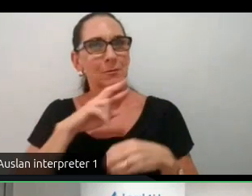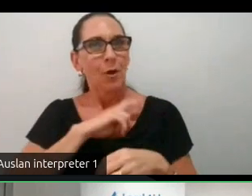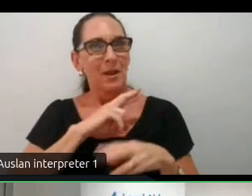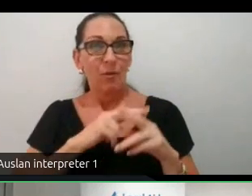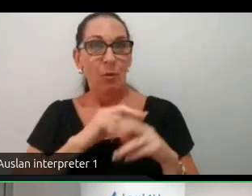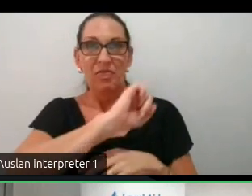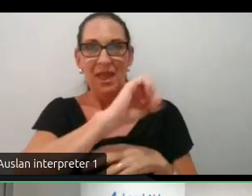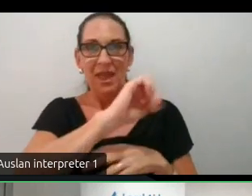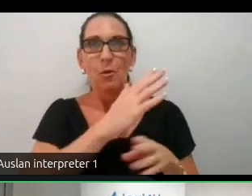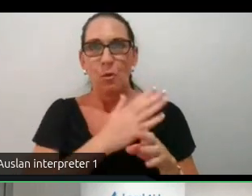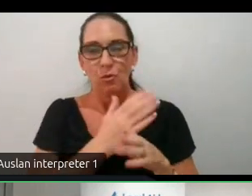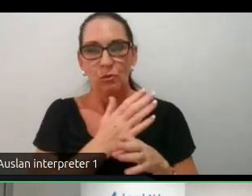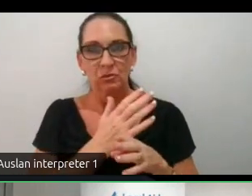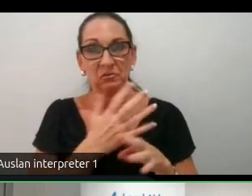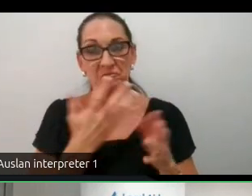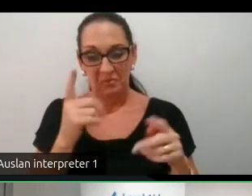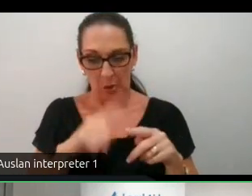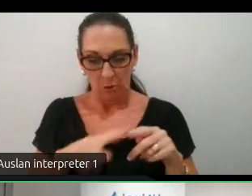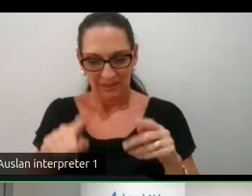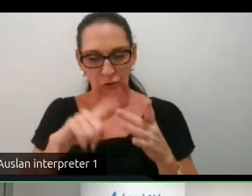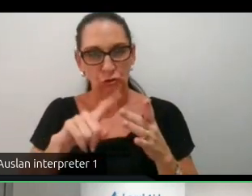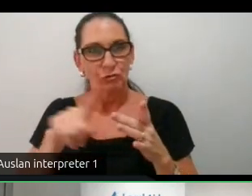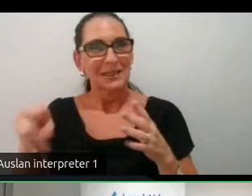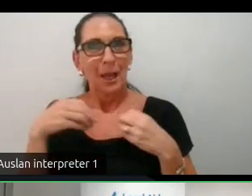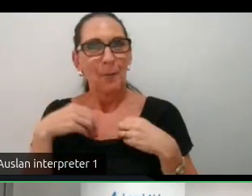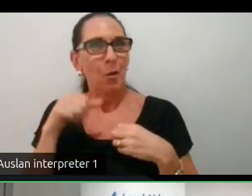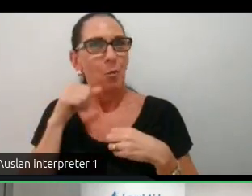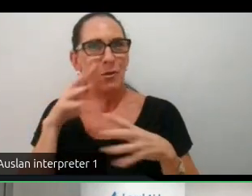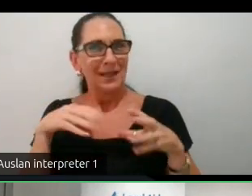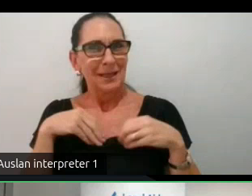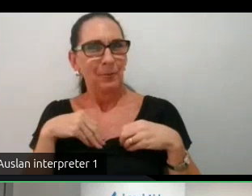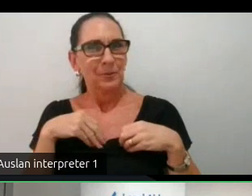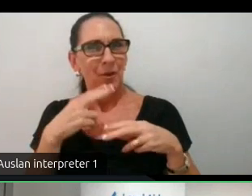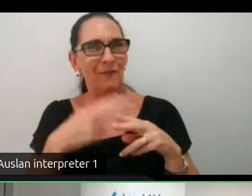for their work. Yeah. And most insurers I know aren't going to accept responsibility for the